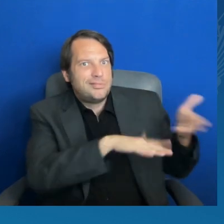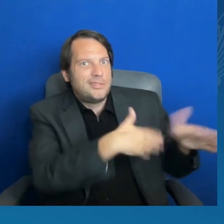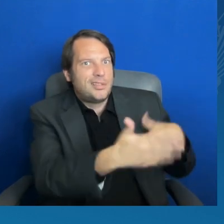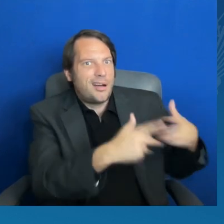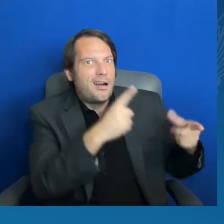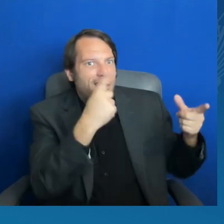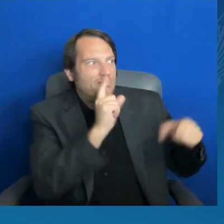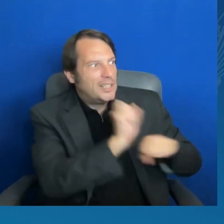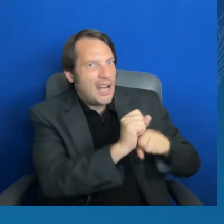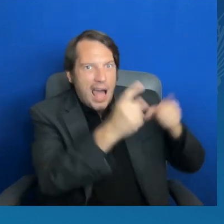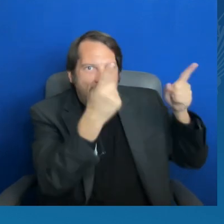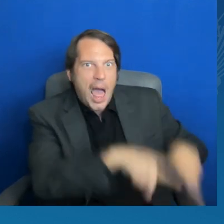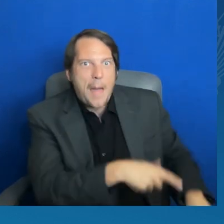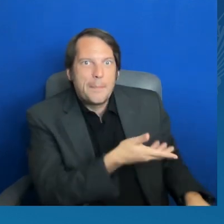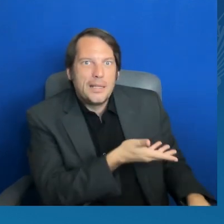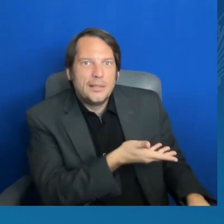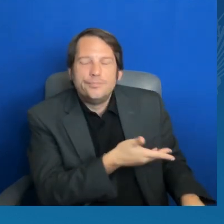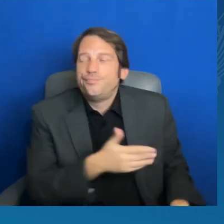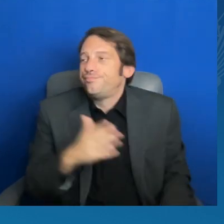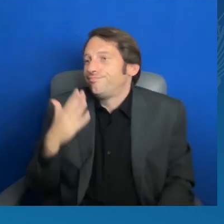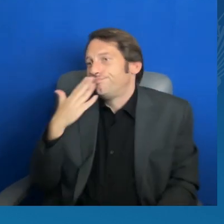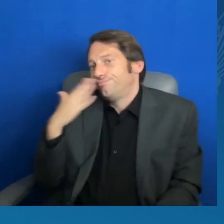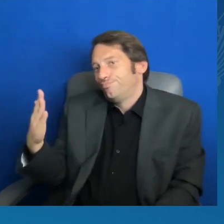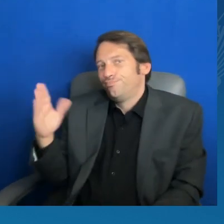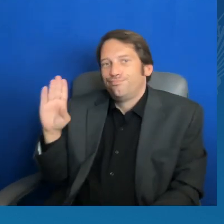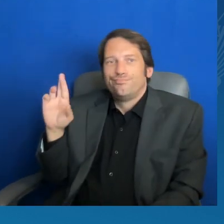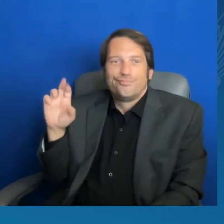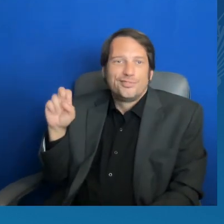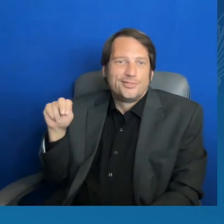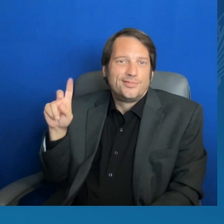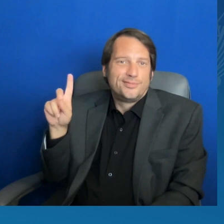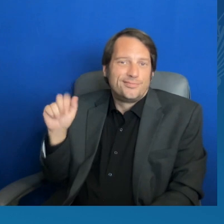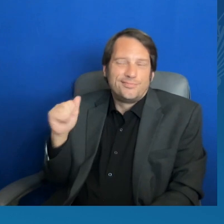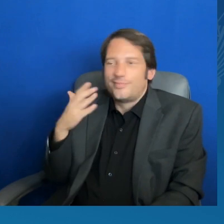to another audience question from -- I think, Erin, from Pennsylvania, is out there.